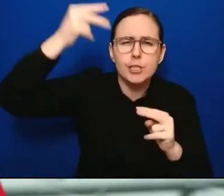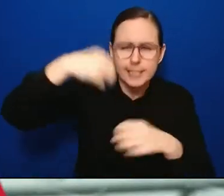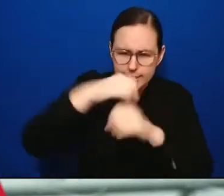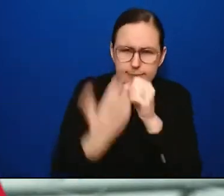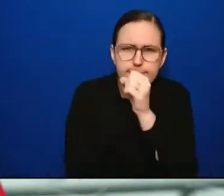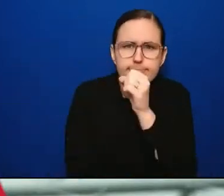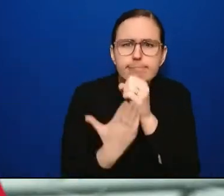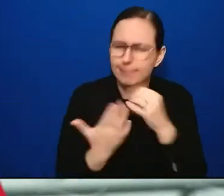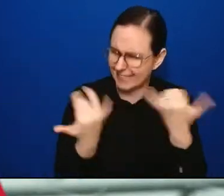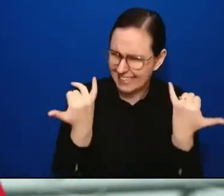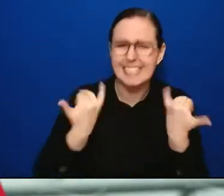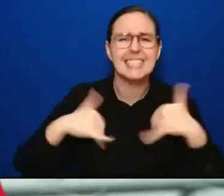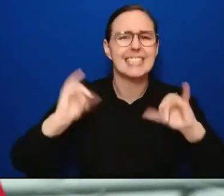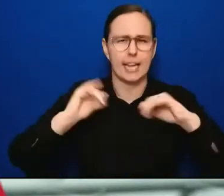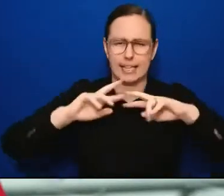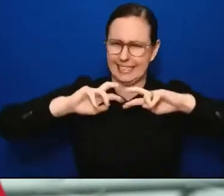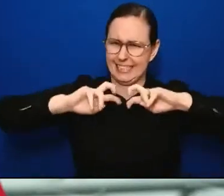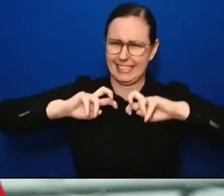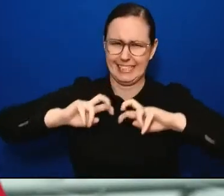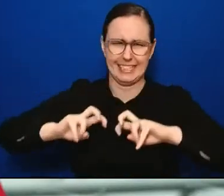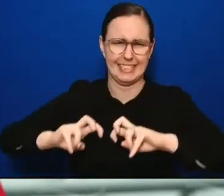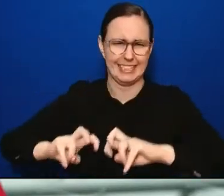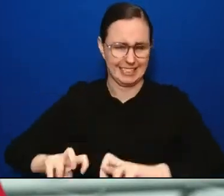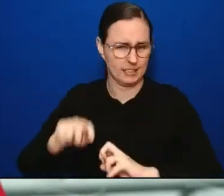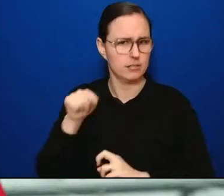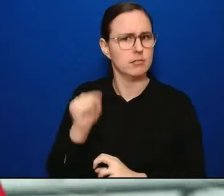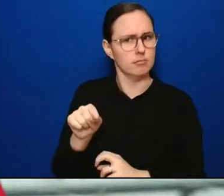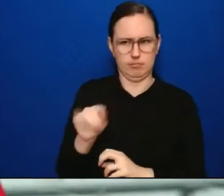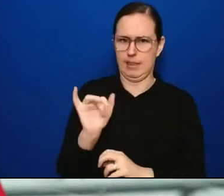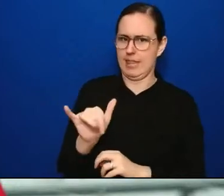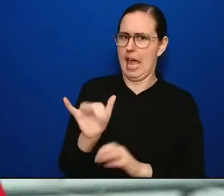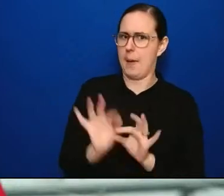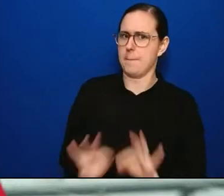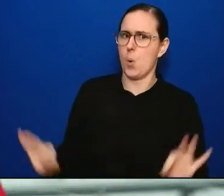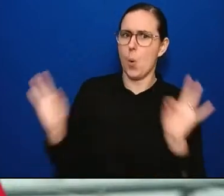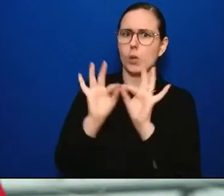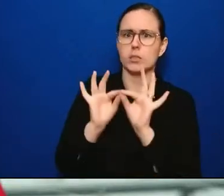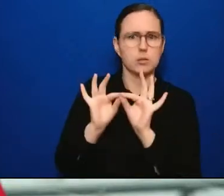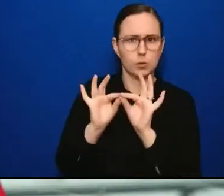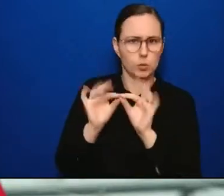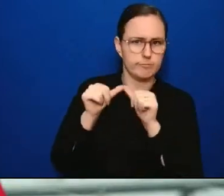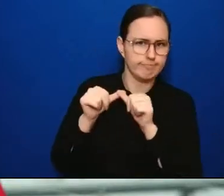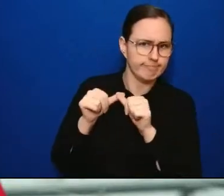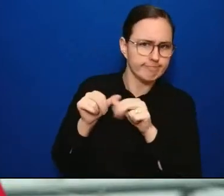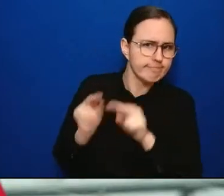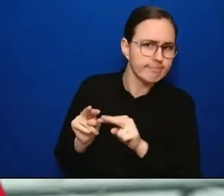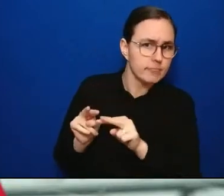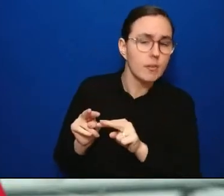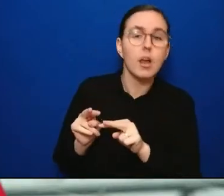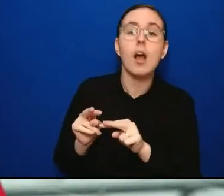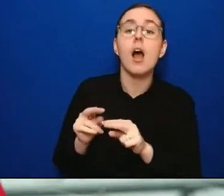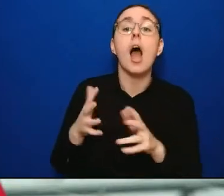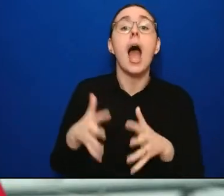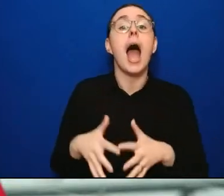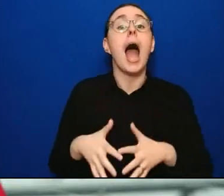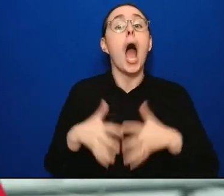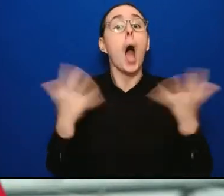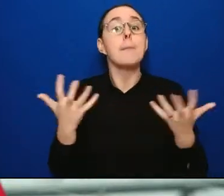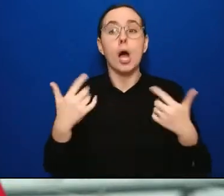genome sequencing will vary as we see transmission and amount of virus circulating in the